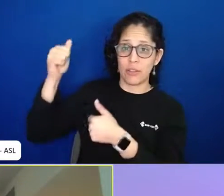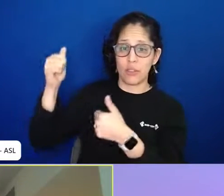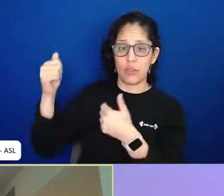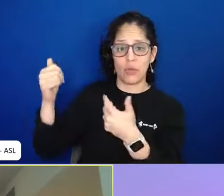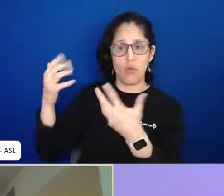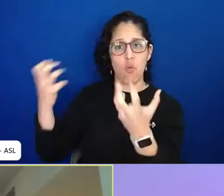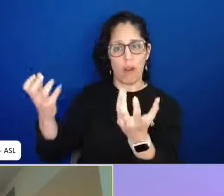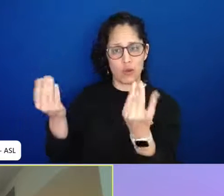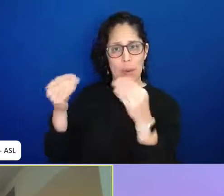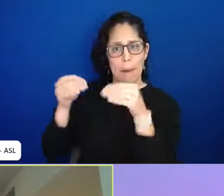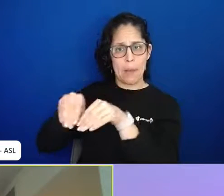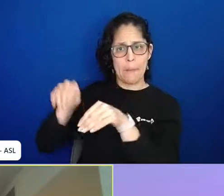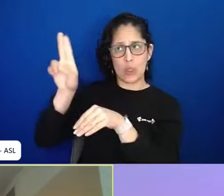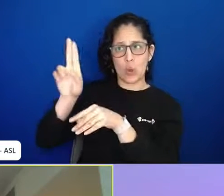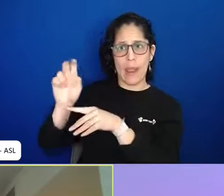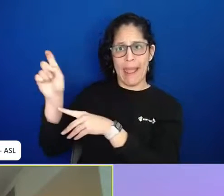is do you have any advice when executives want to implement